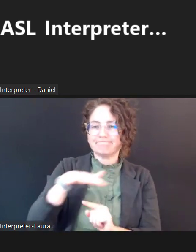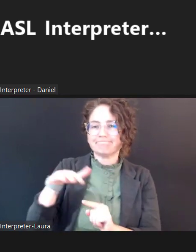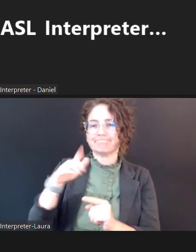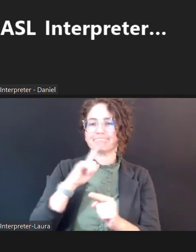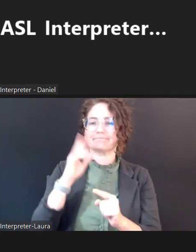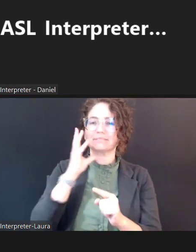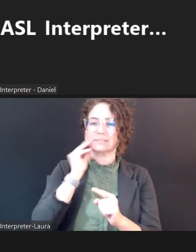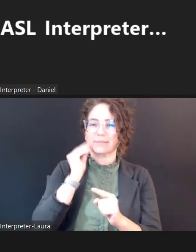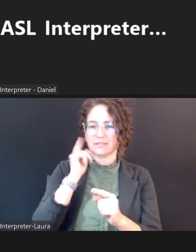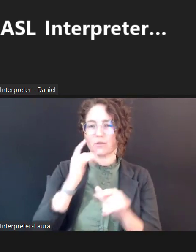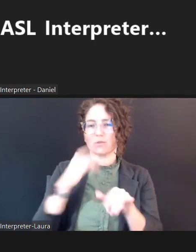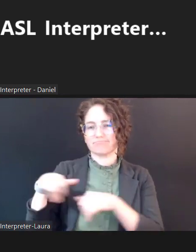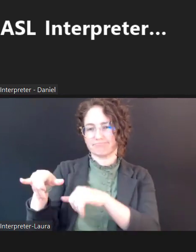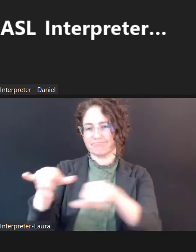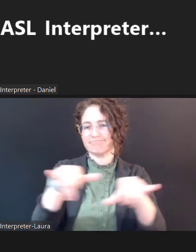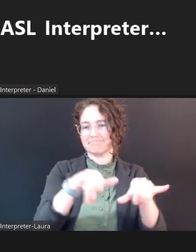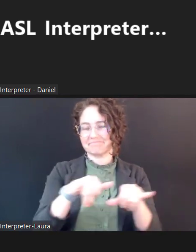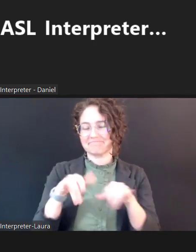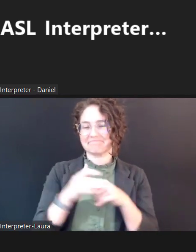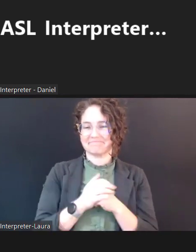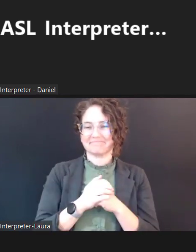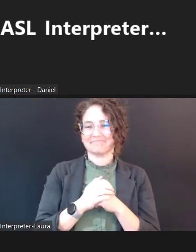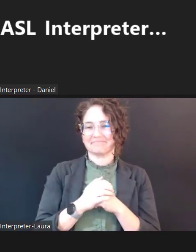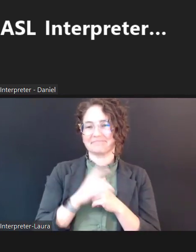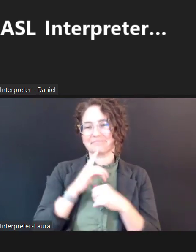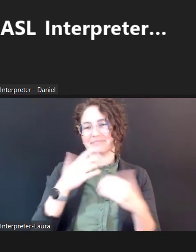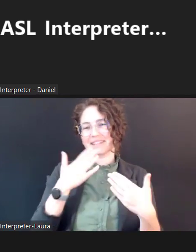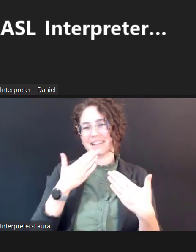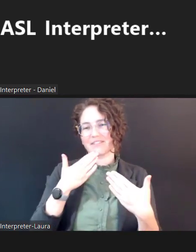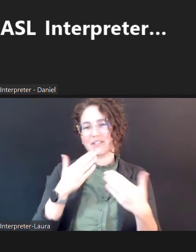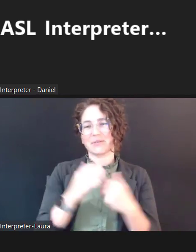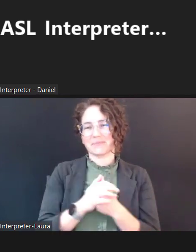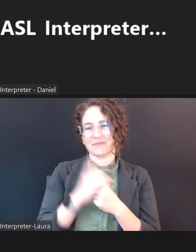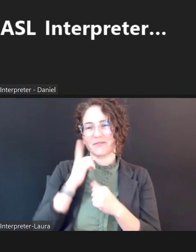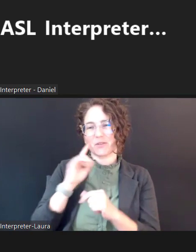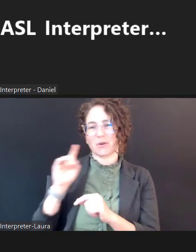really thankful for their assistance with us today.